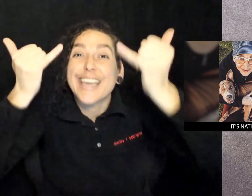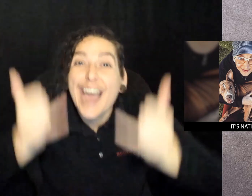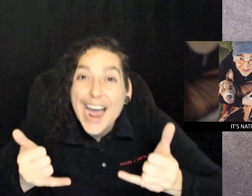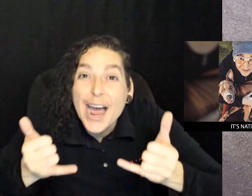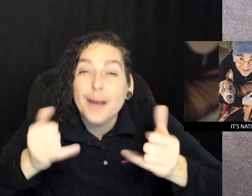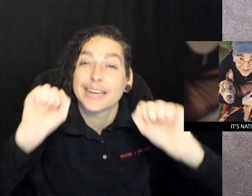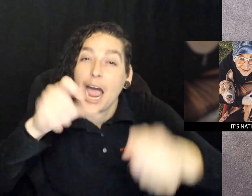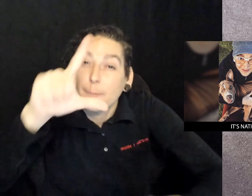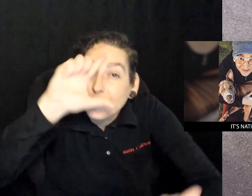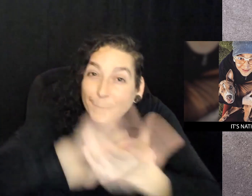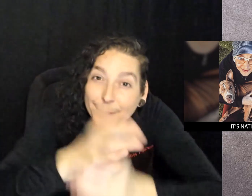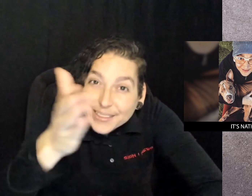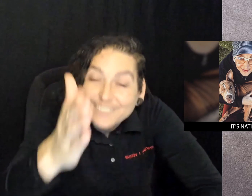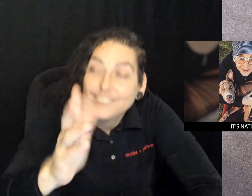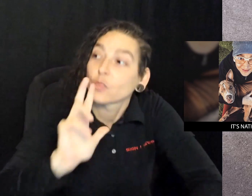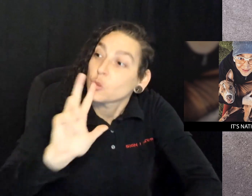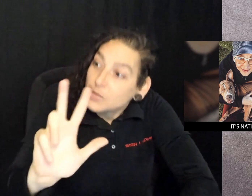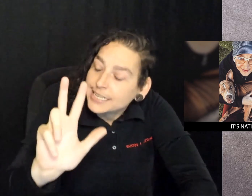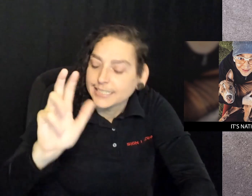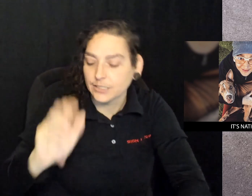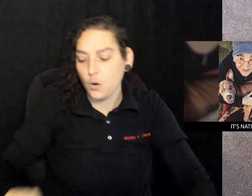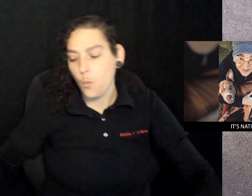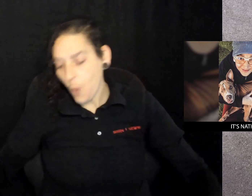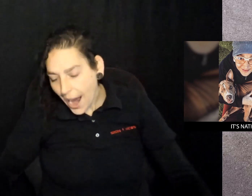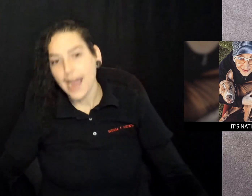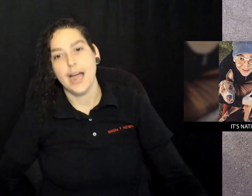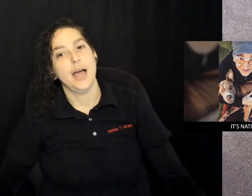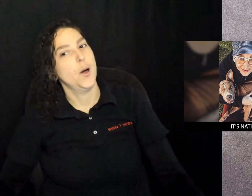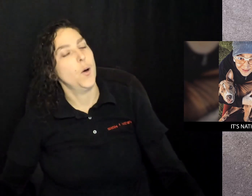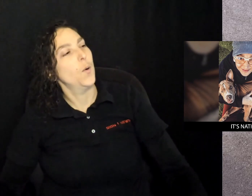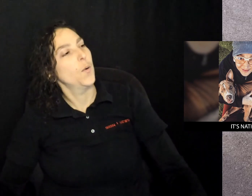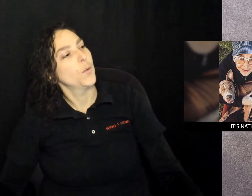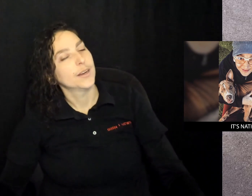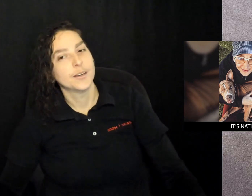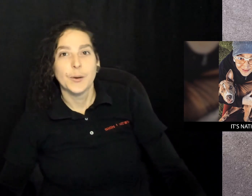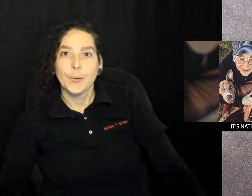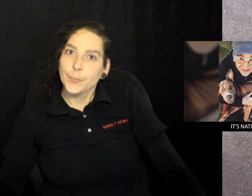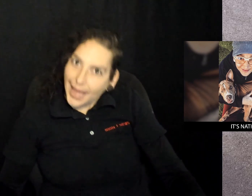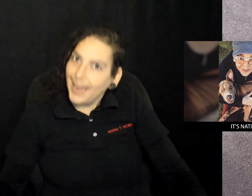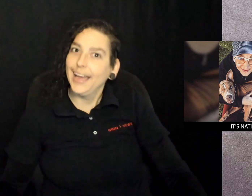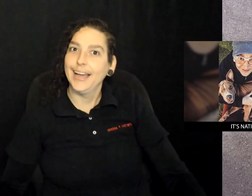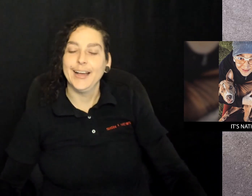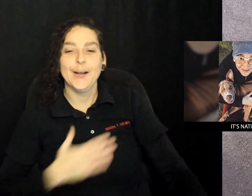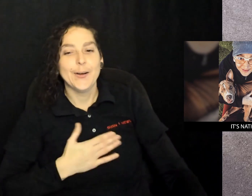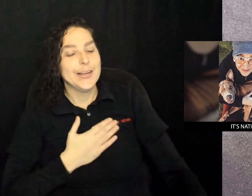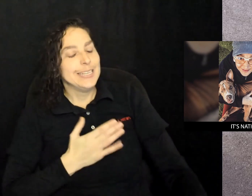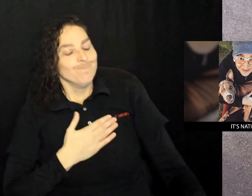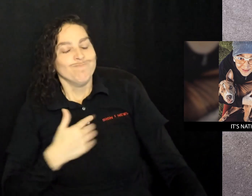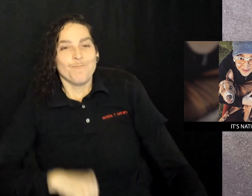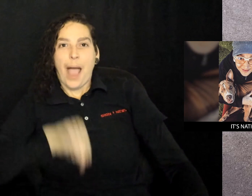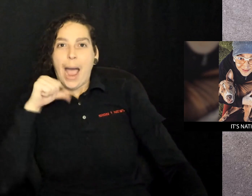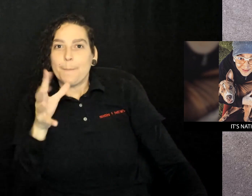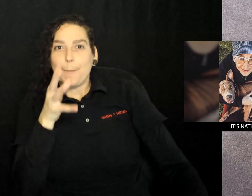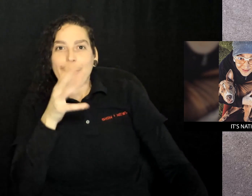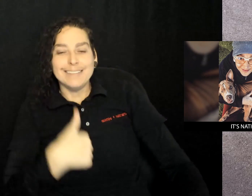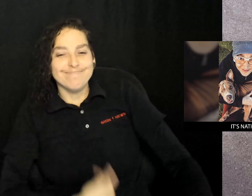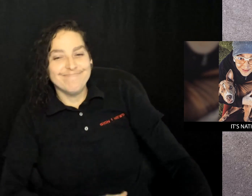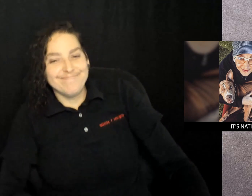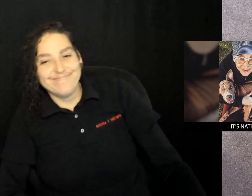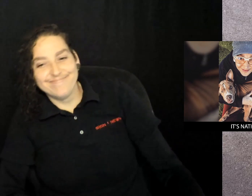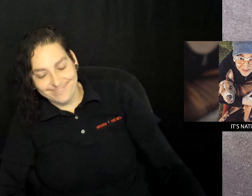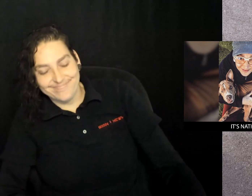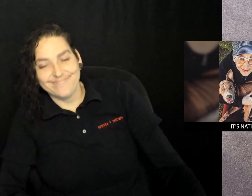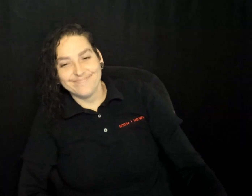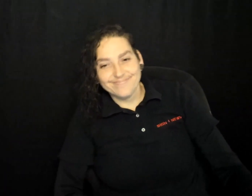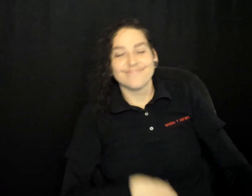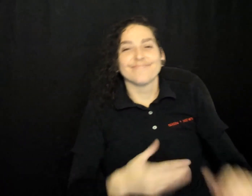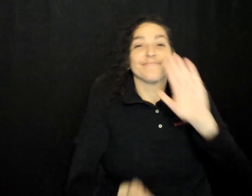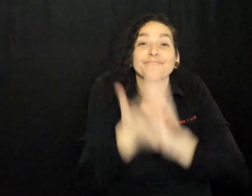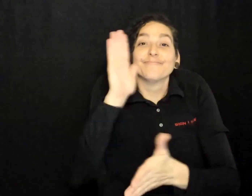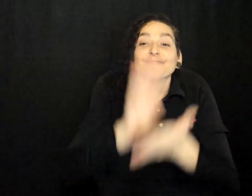the before and after and he's three years old now can you believe that wow I'm a proud mama